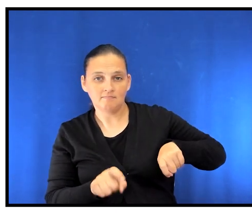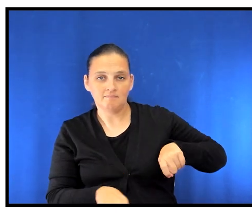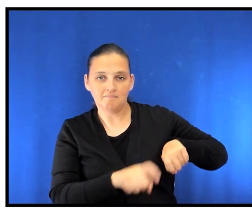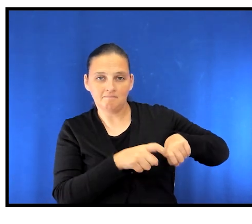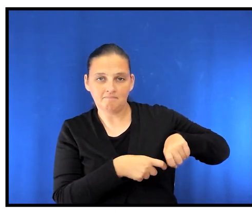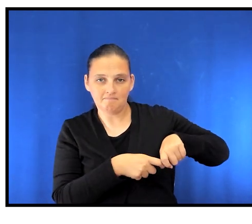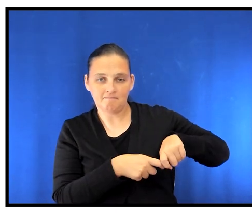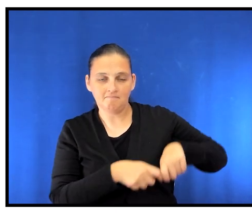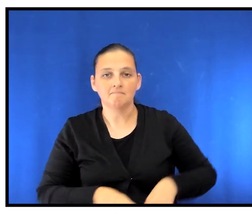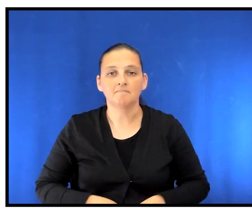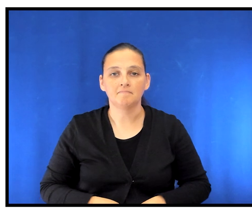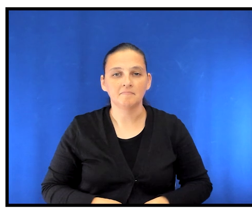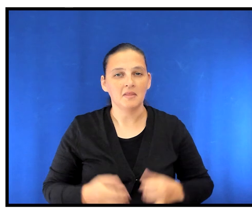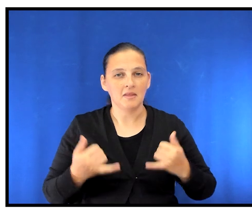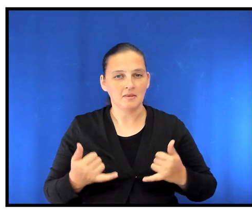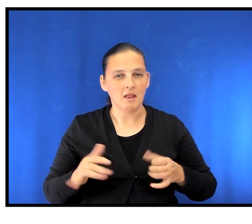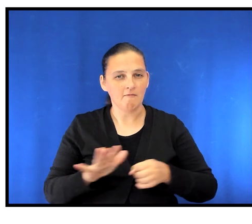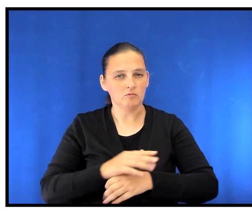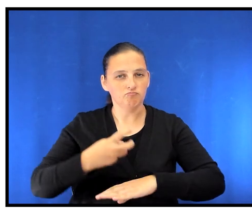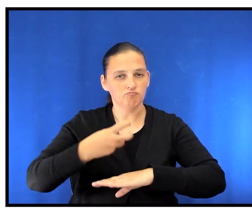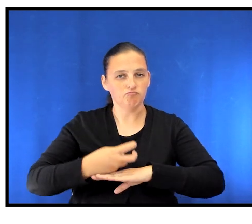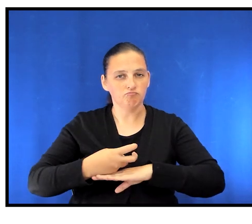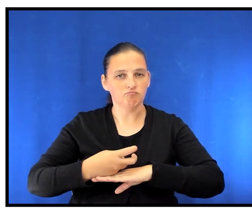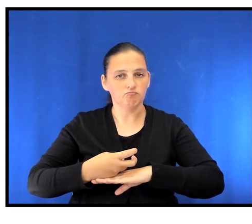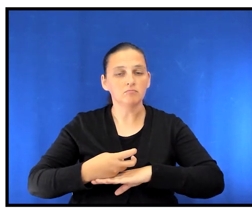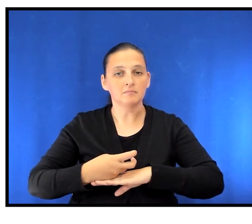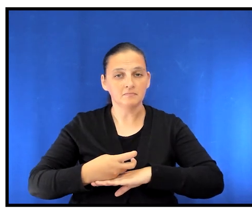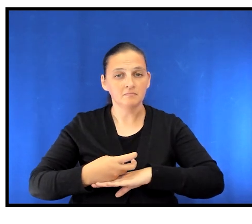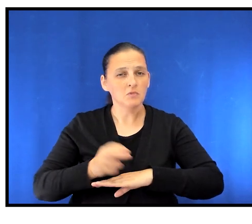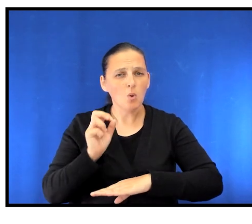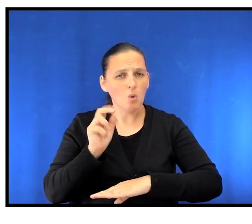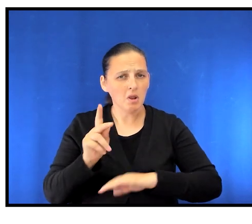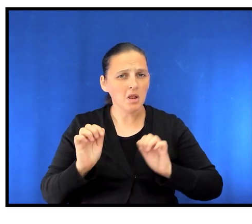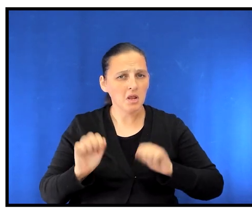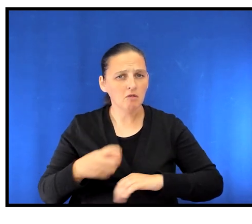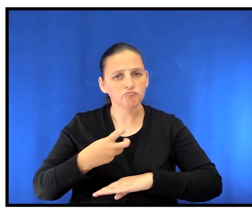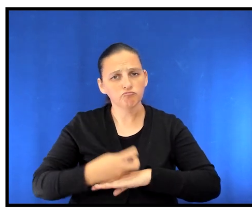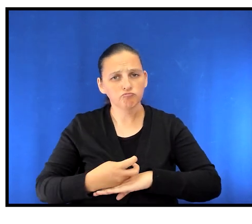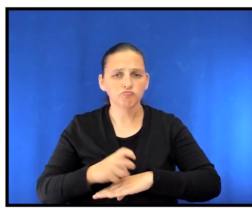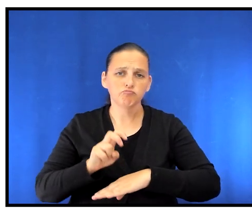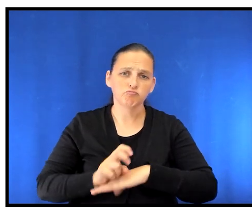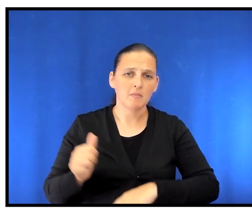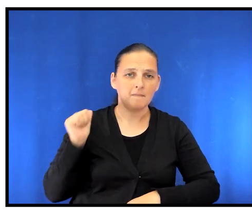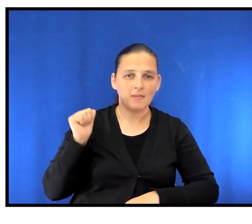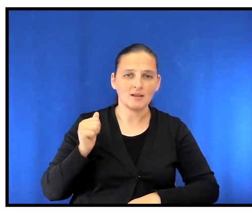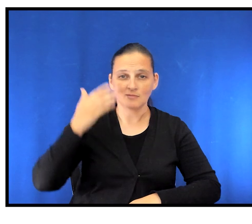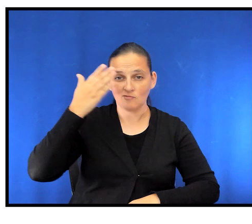At this point, you should be lying on your side. It is okay to lie on your sides and back, but not on your stomach.